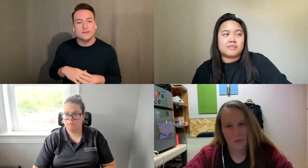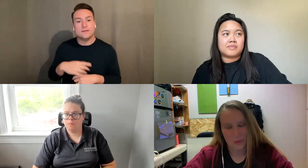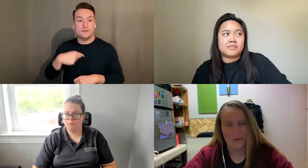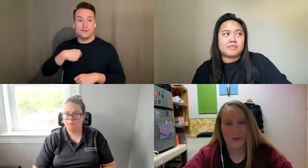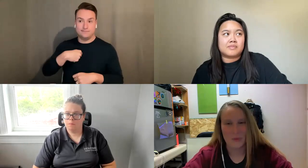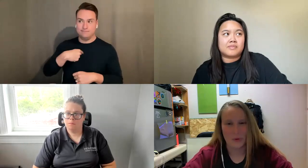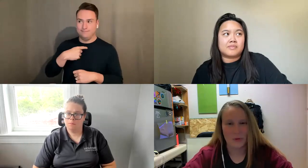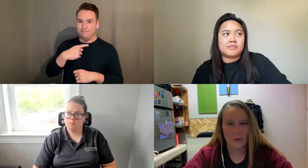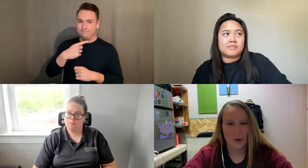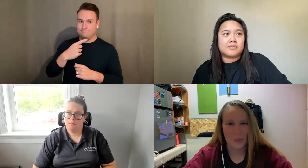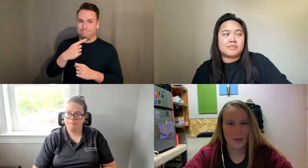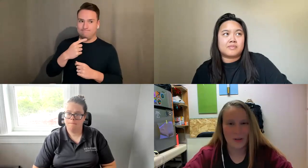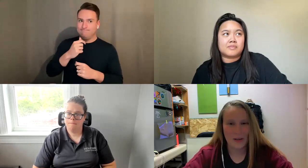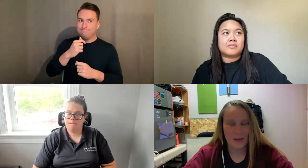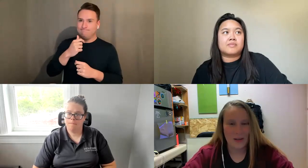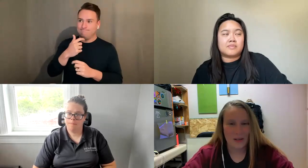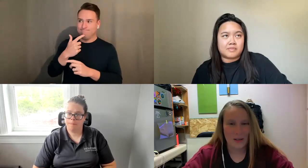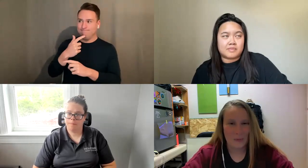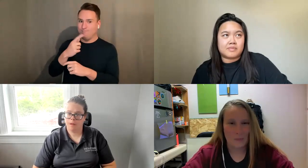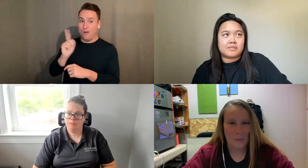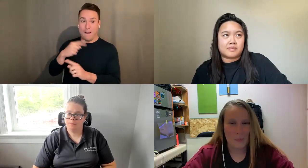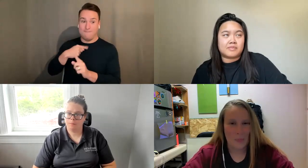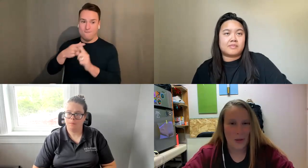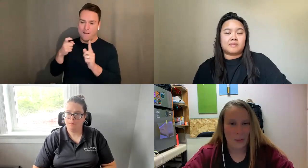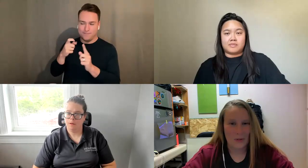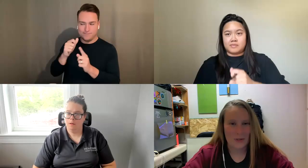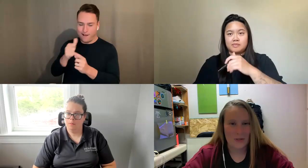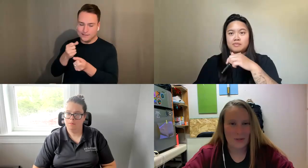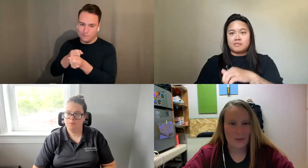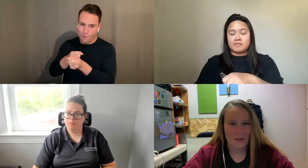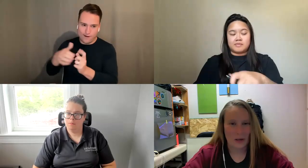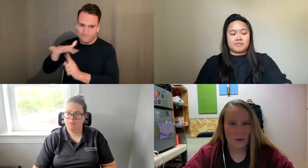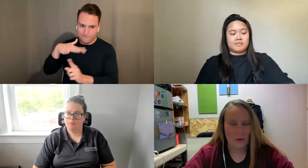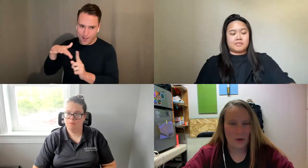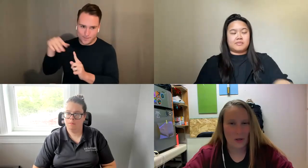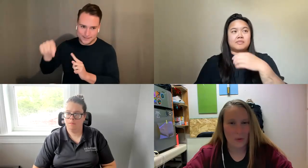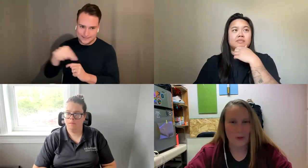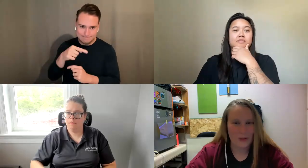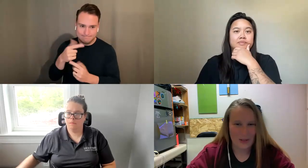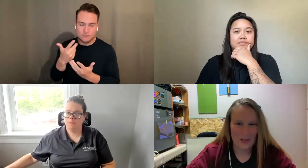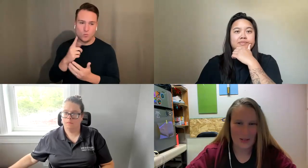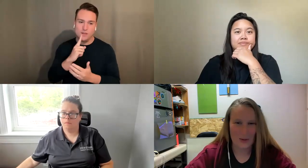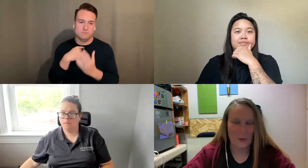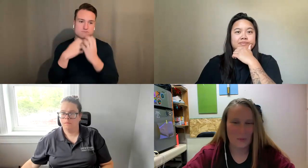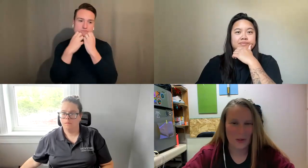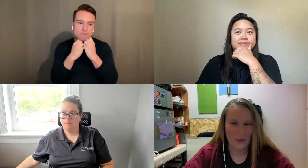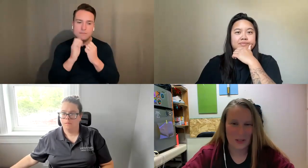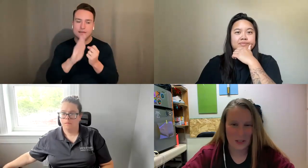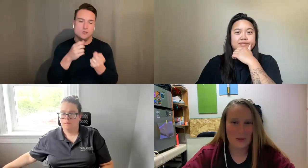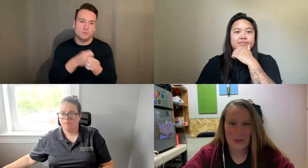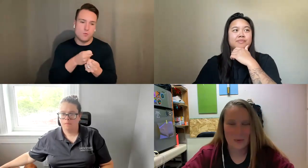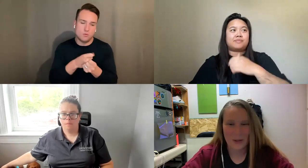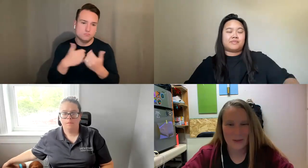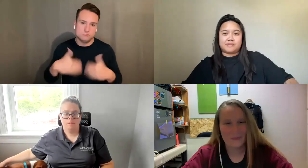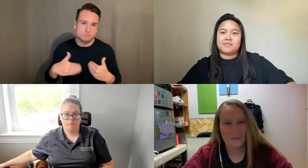from a very supportive environment that was kind of invaluable and continues to be.